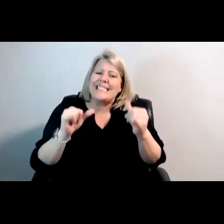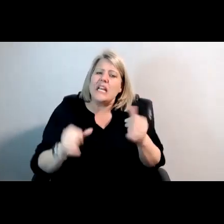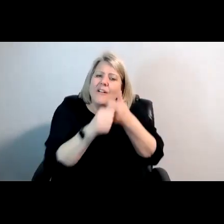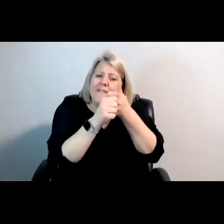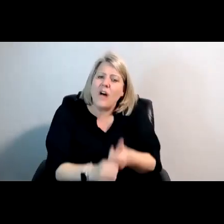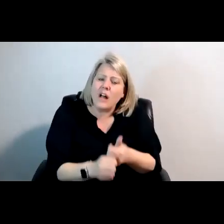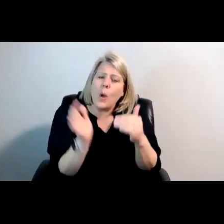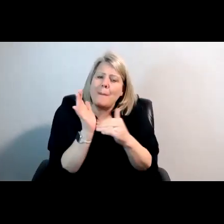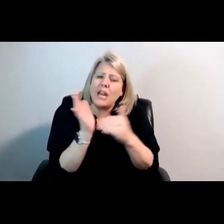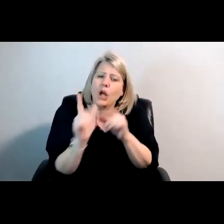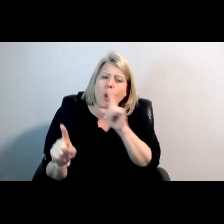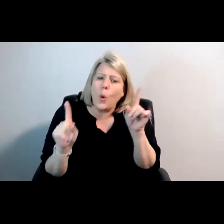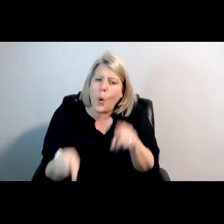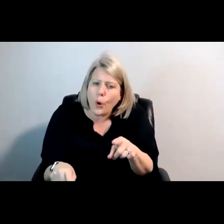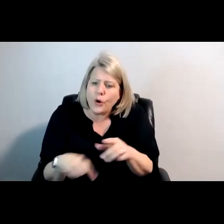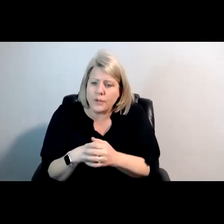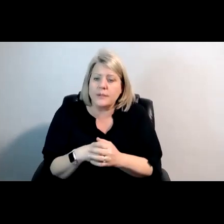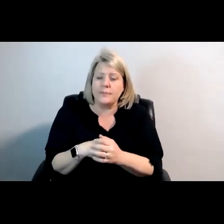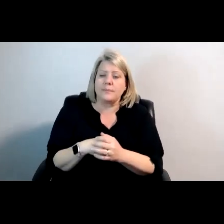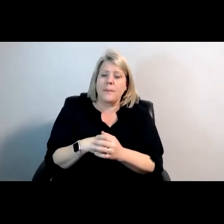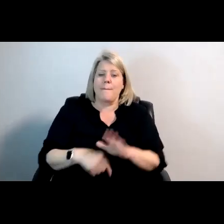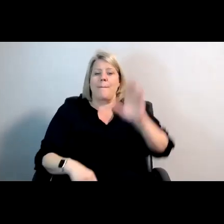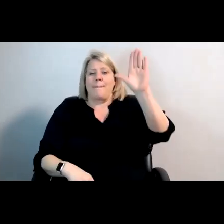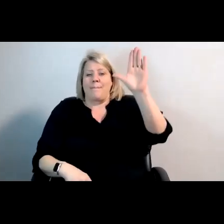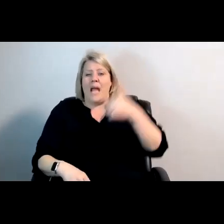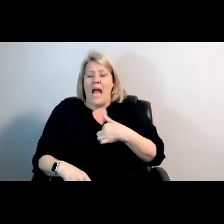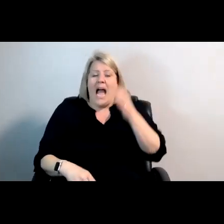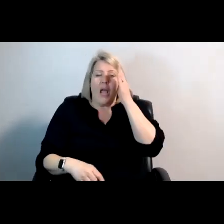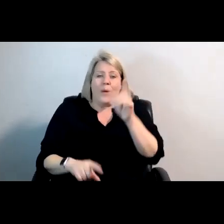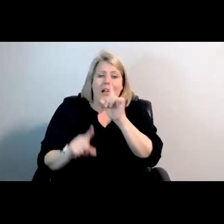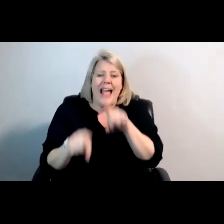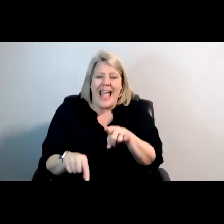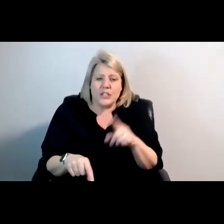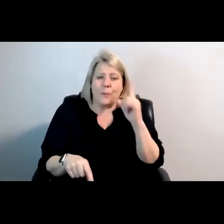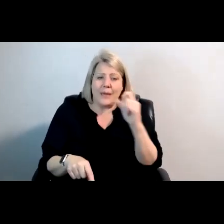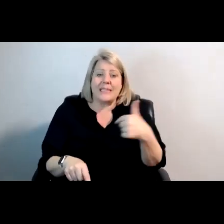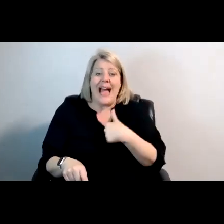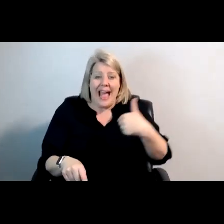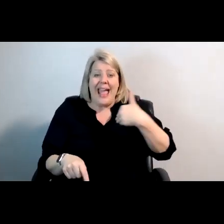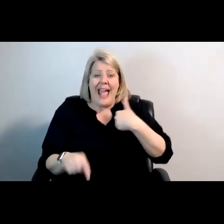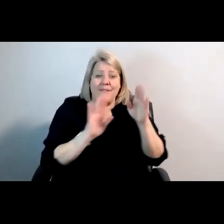So I'm gonna take the first stab at this. 'Cause I do have a background working with Medicaid